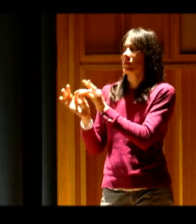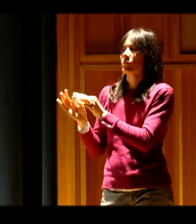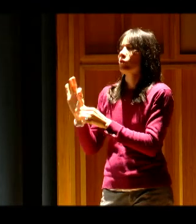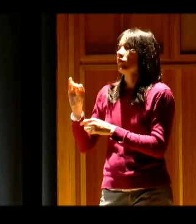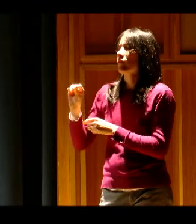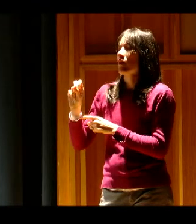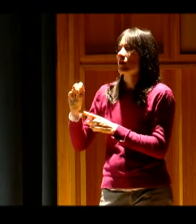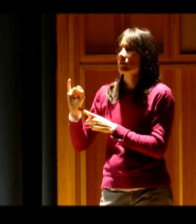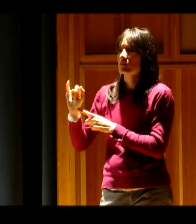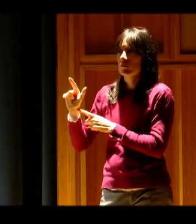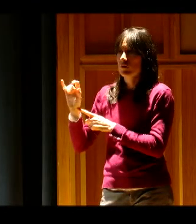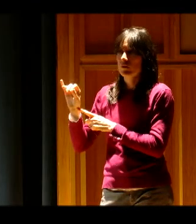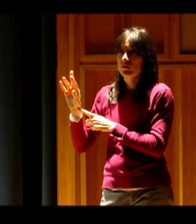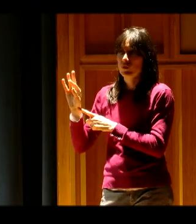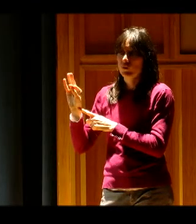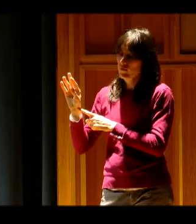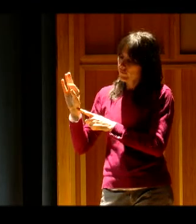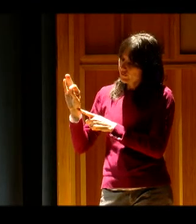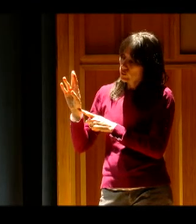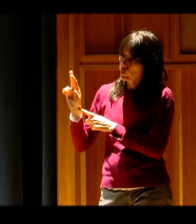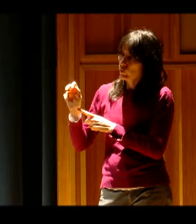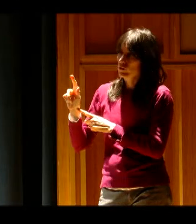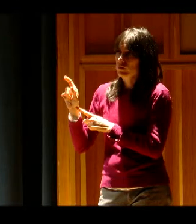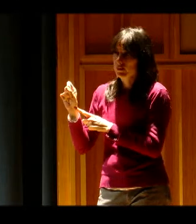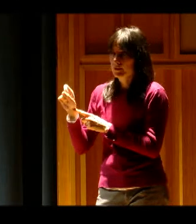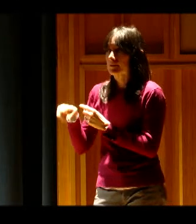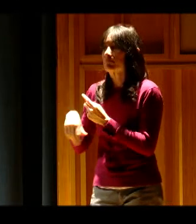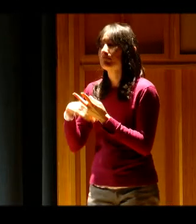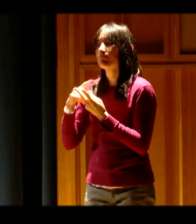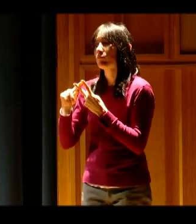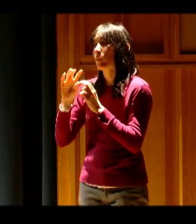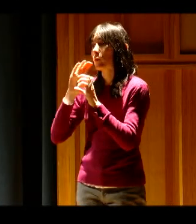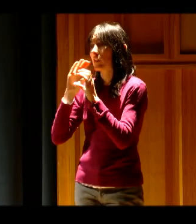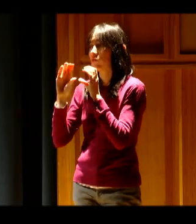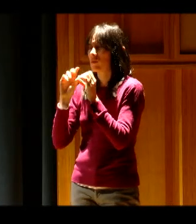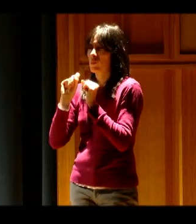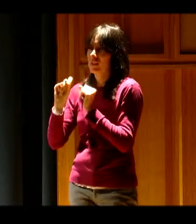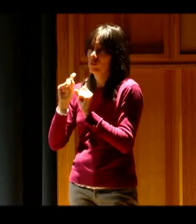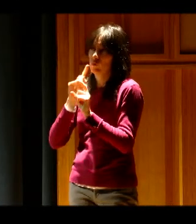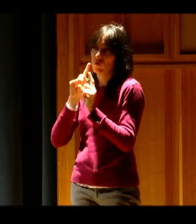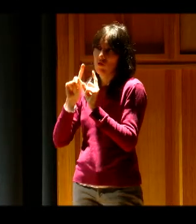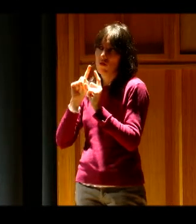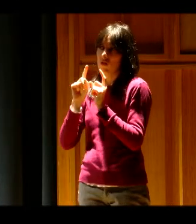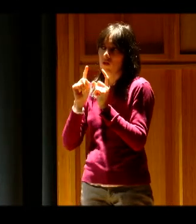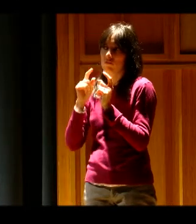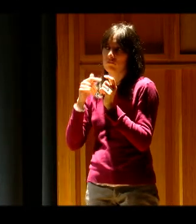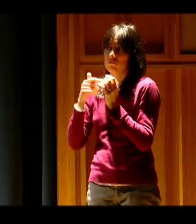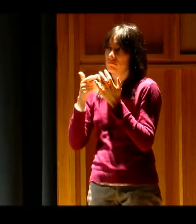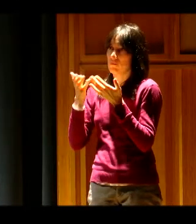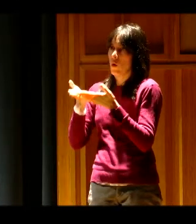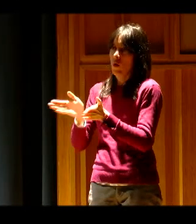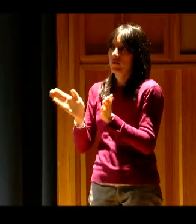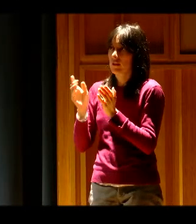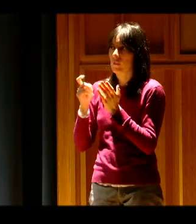Communication, you need to talk all the time internally to broaden the conversation and you need to inspire.